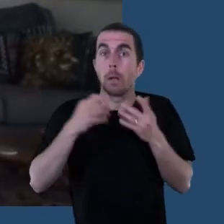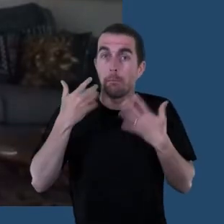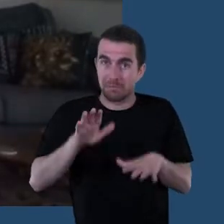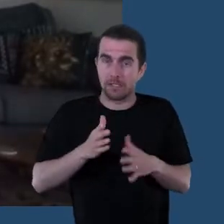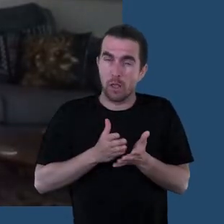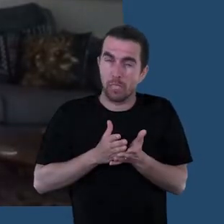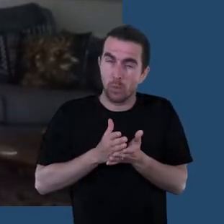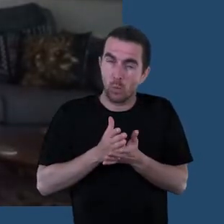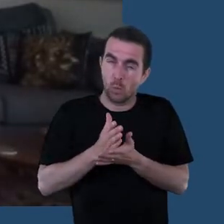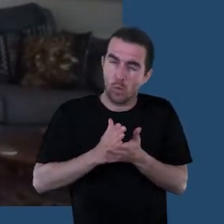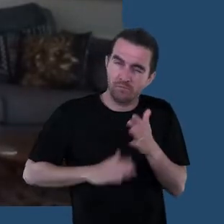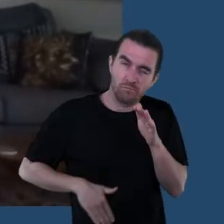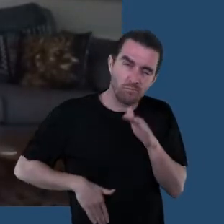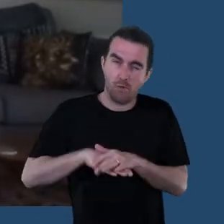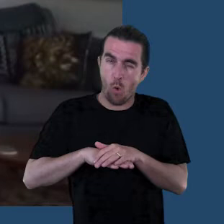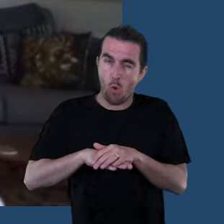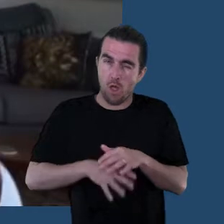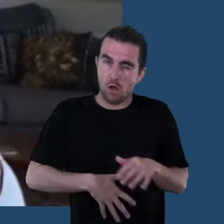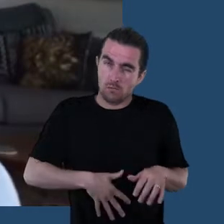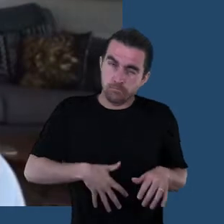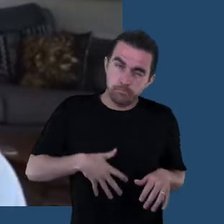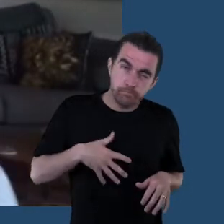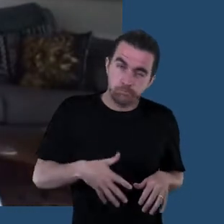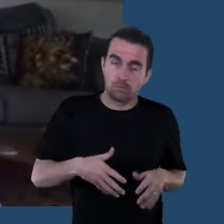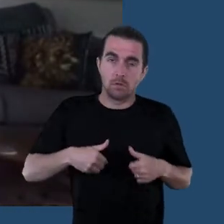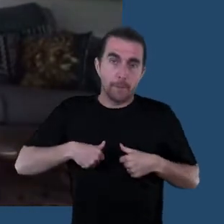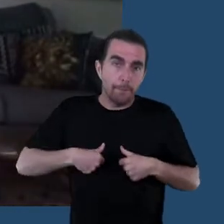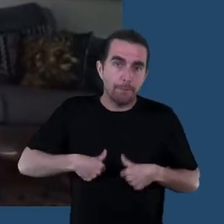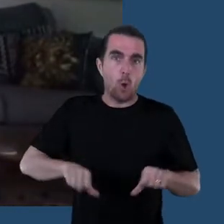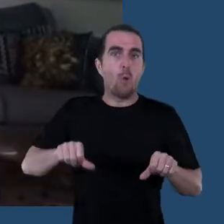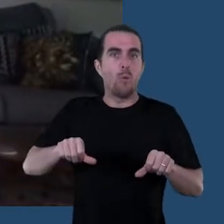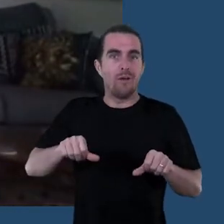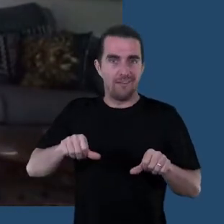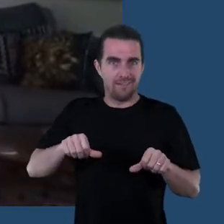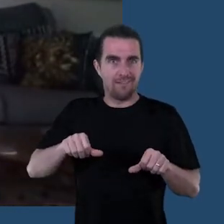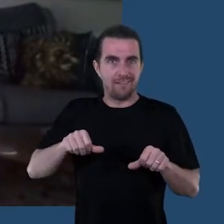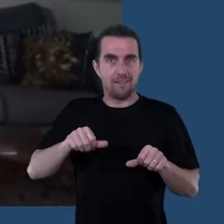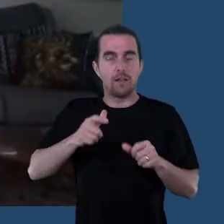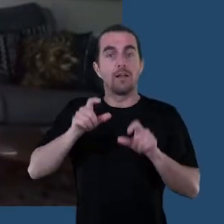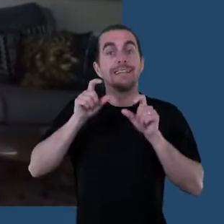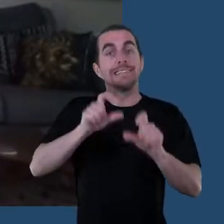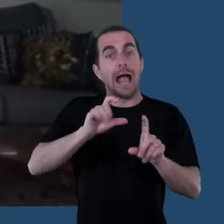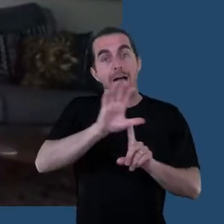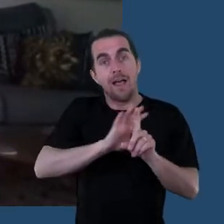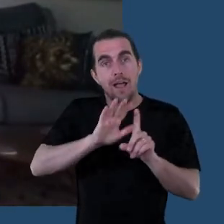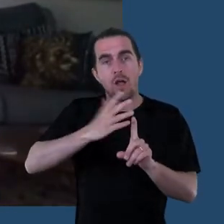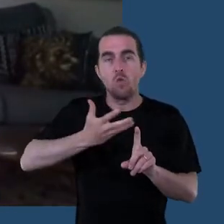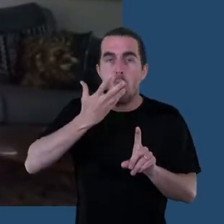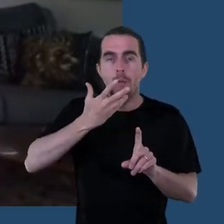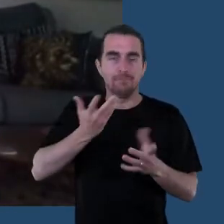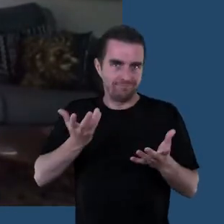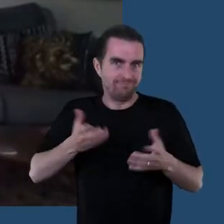It looks as though she'd given birth. And she spent those months in the warmer waters further south raising, nursing that calf.